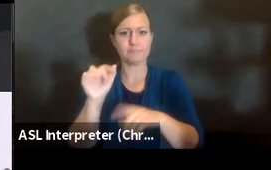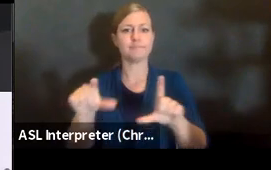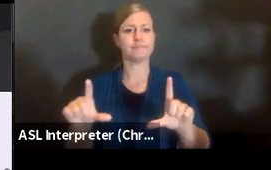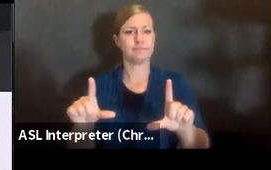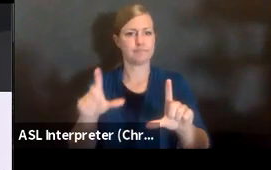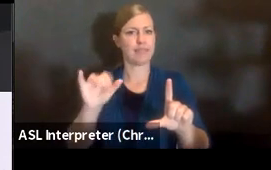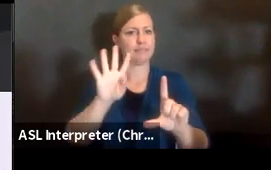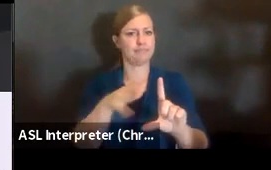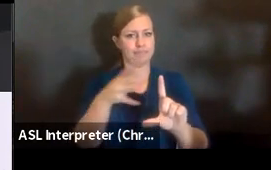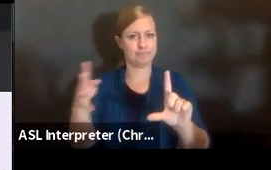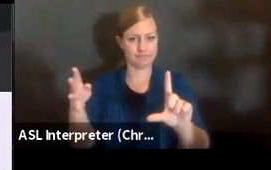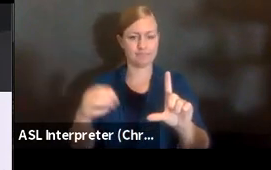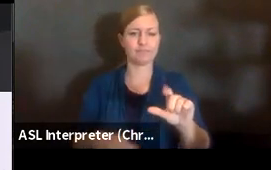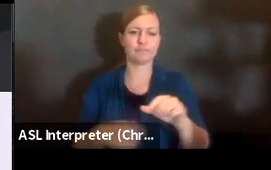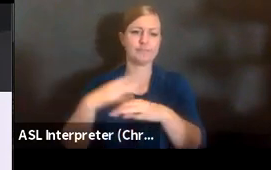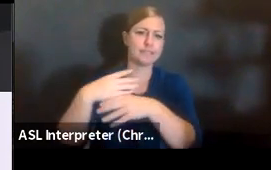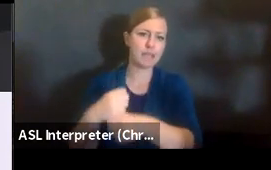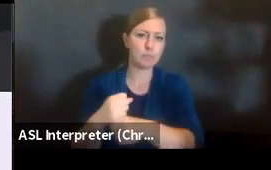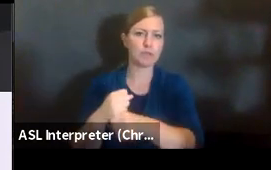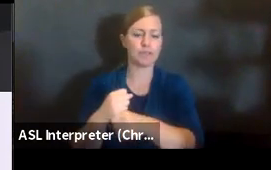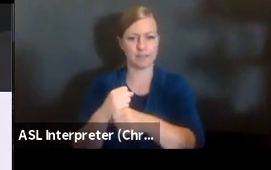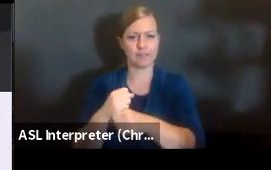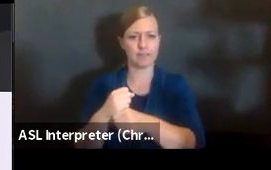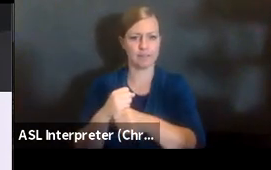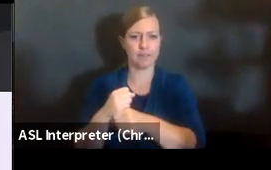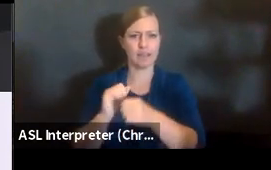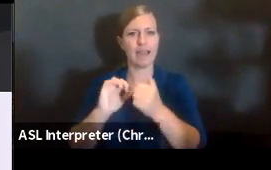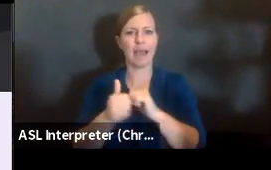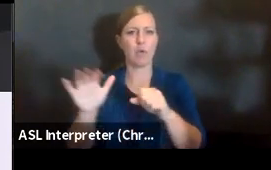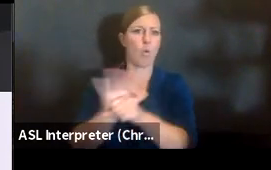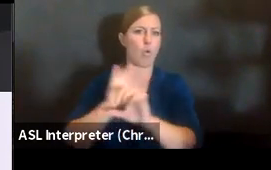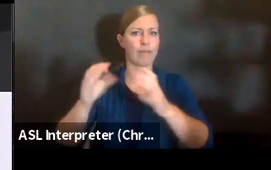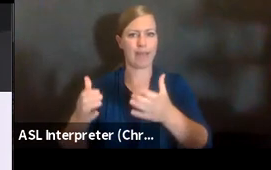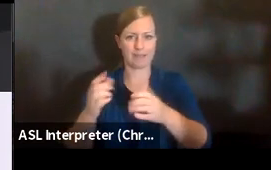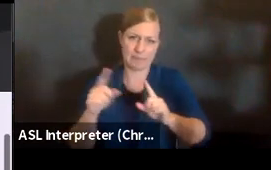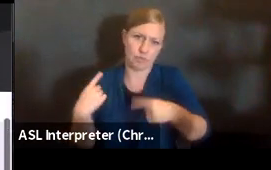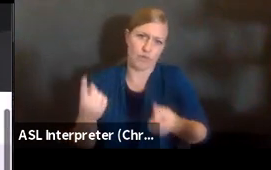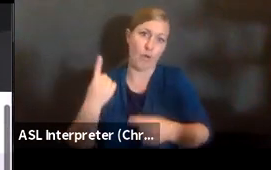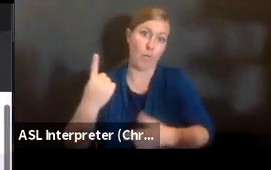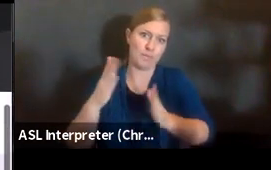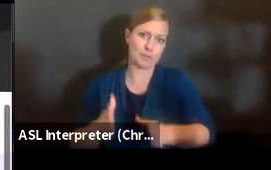Katherine Livick - ESD 112: And I can get a little summary Katherine Livick - ESD 112: of how the whole class did. So far we're at 100% accuracy.